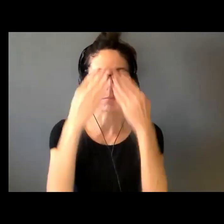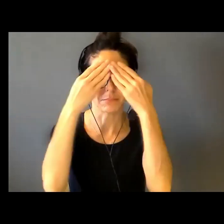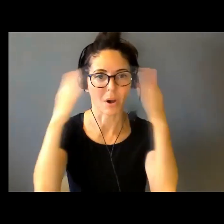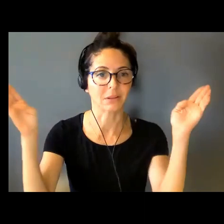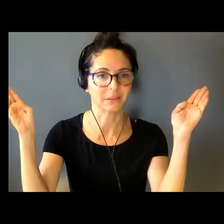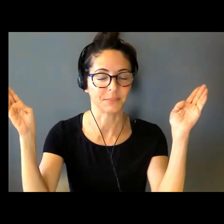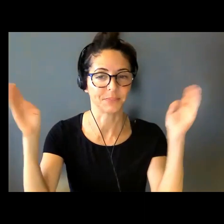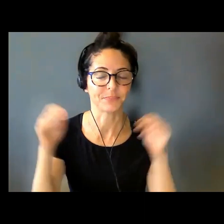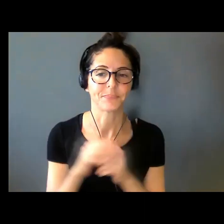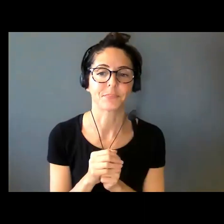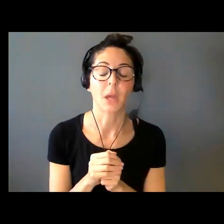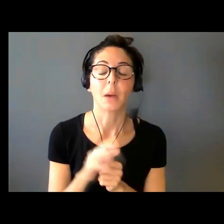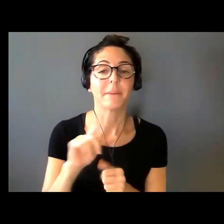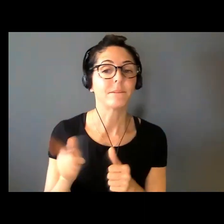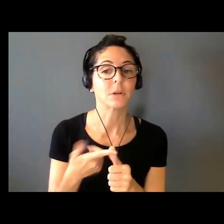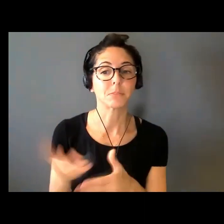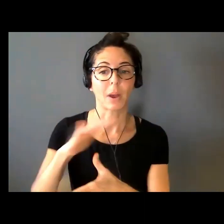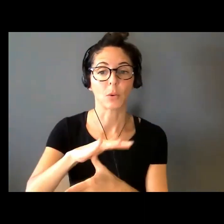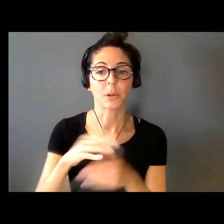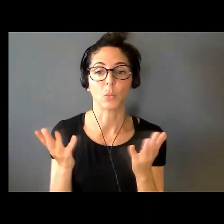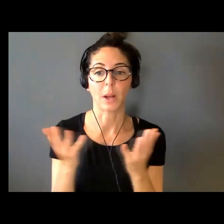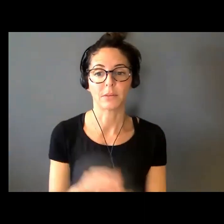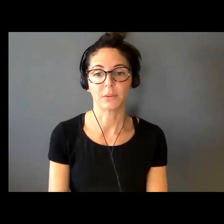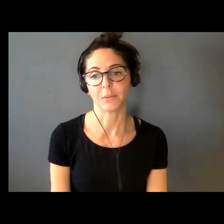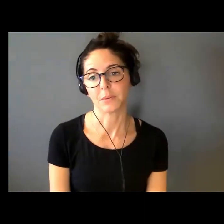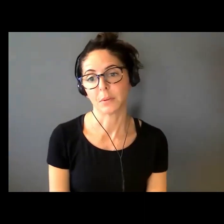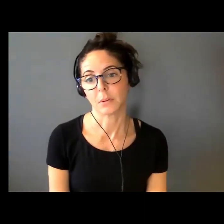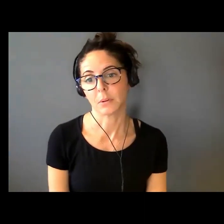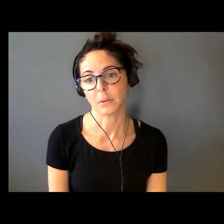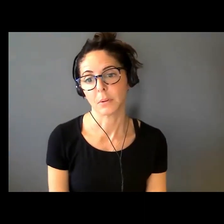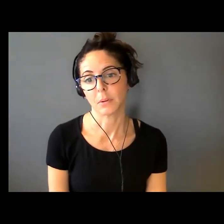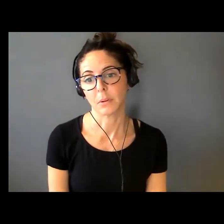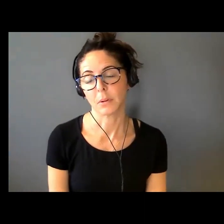all, the first priority would be for me, you know: let's have a tea, a chat in the village. Discuss